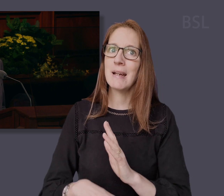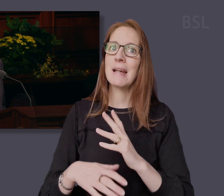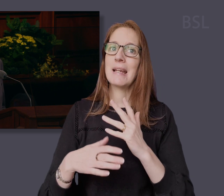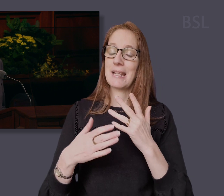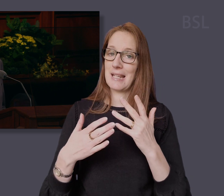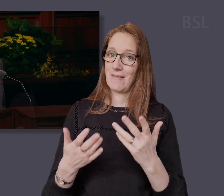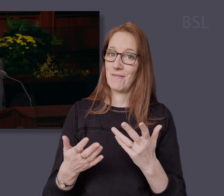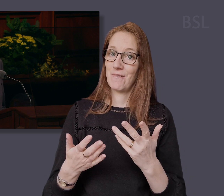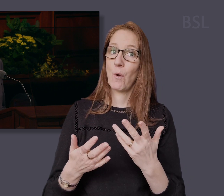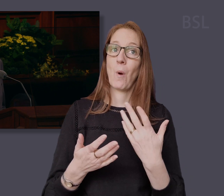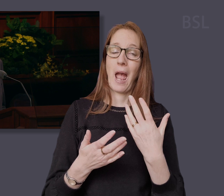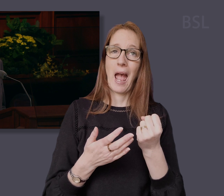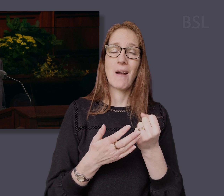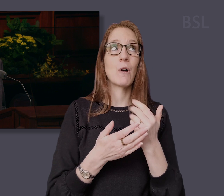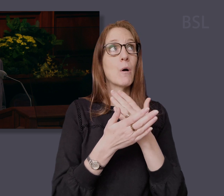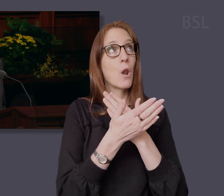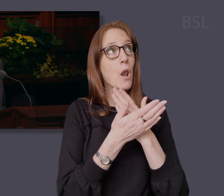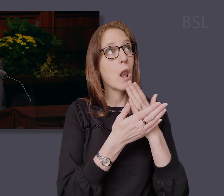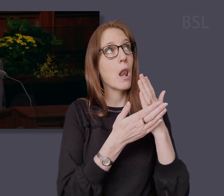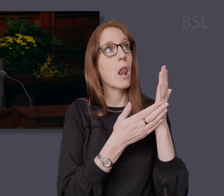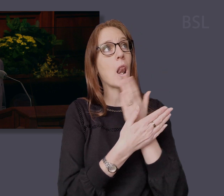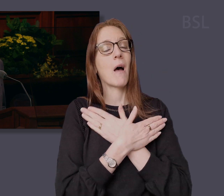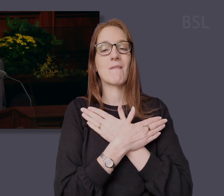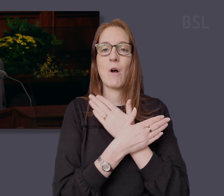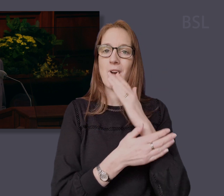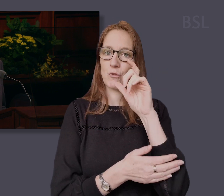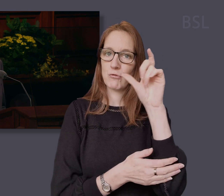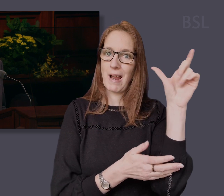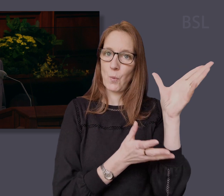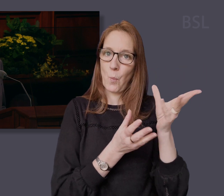If you and I have with us “the pure love of Christ,”